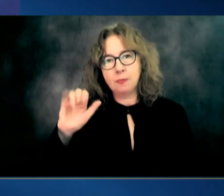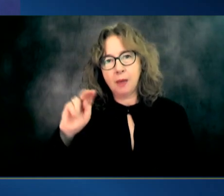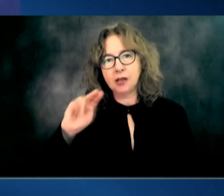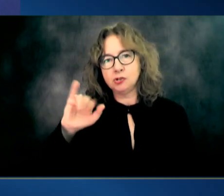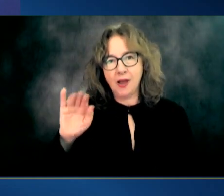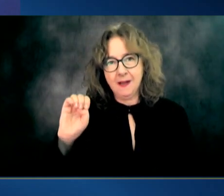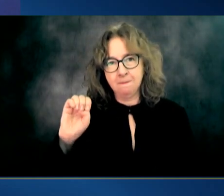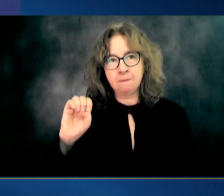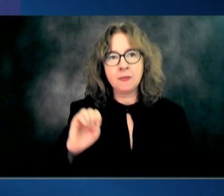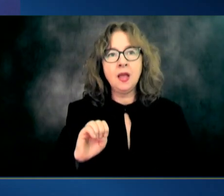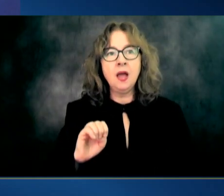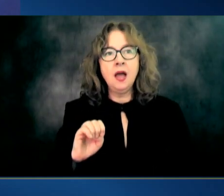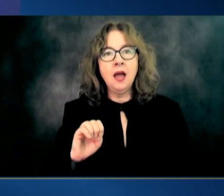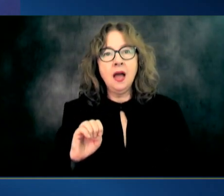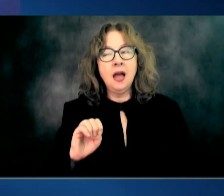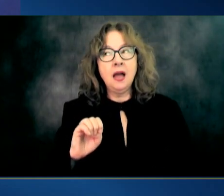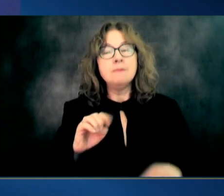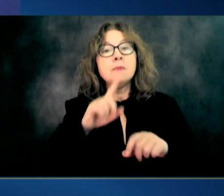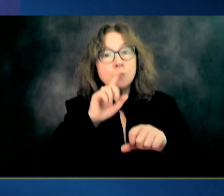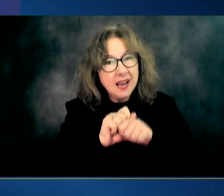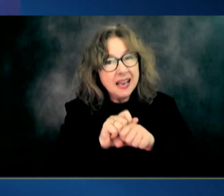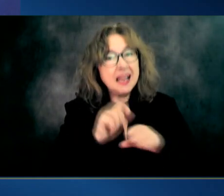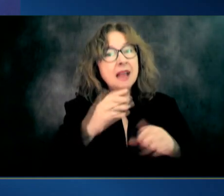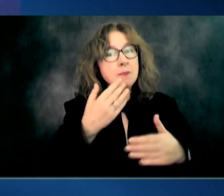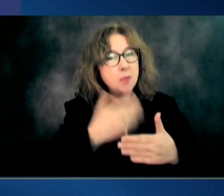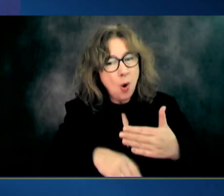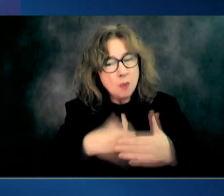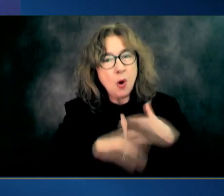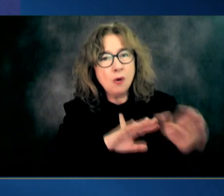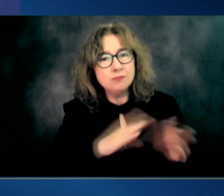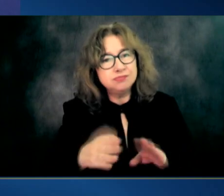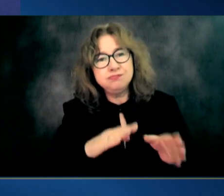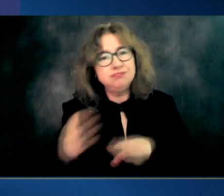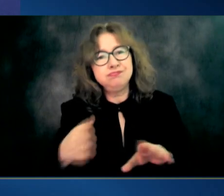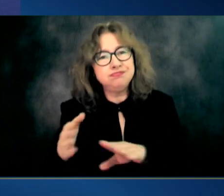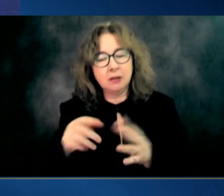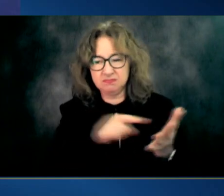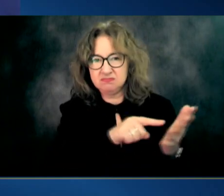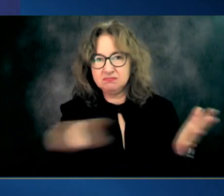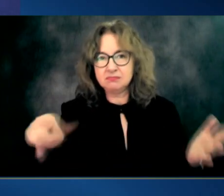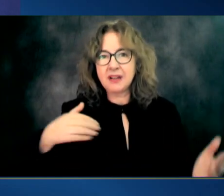the children have sickle cell disease. And I realized when I read that book that I have a